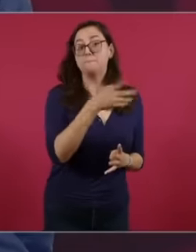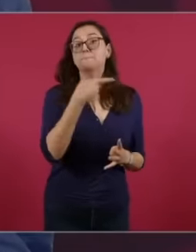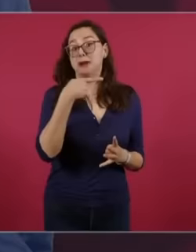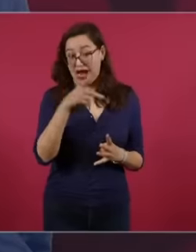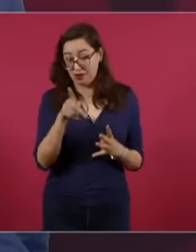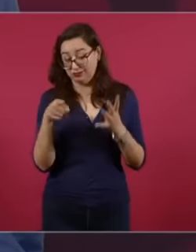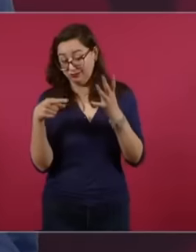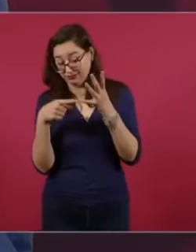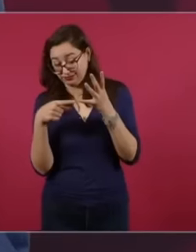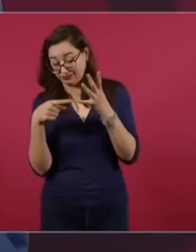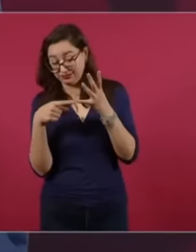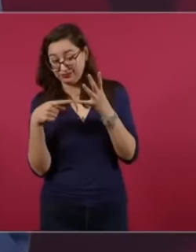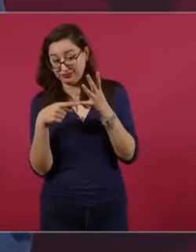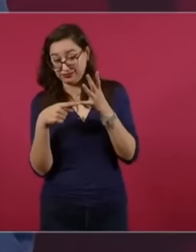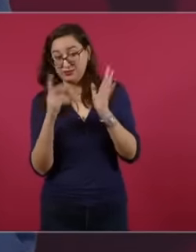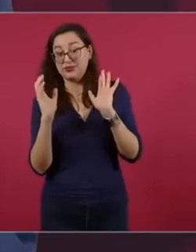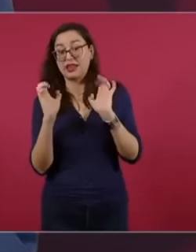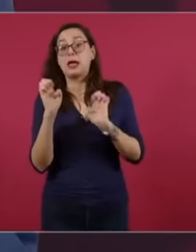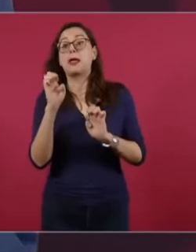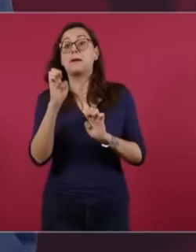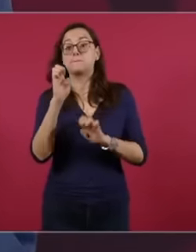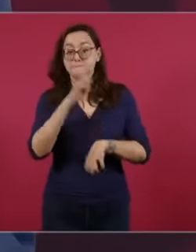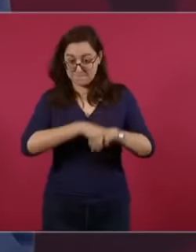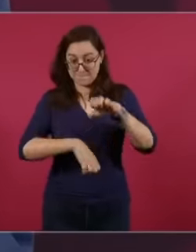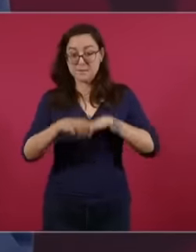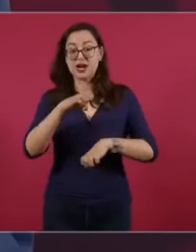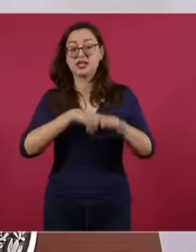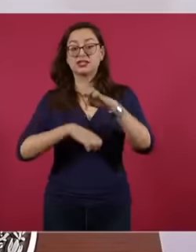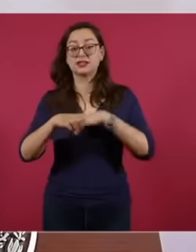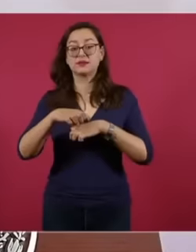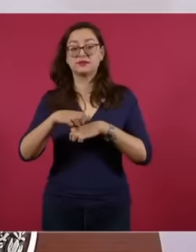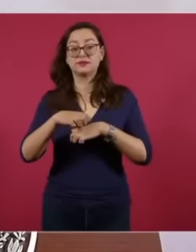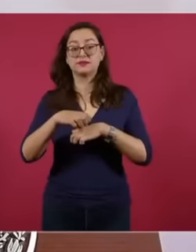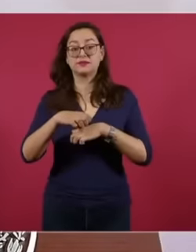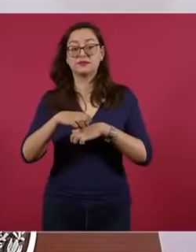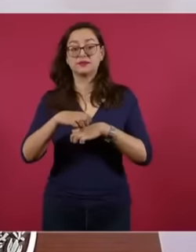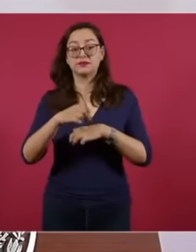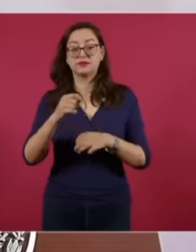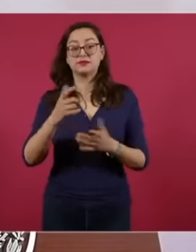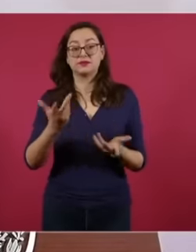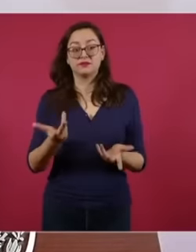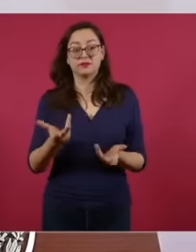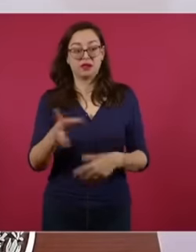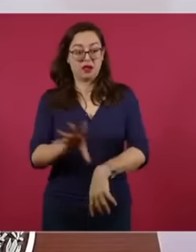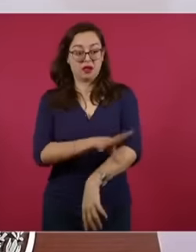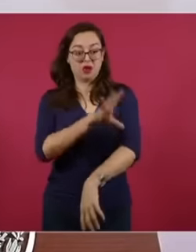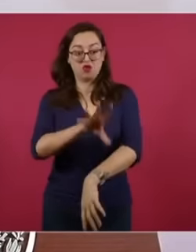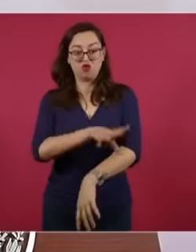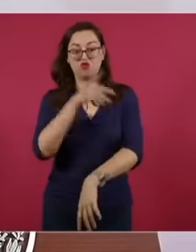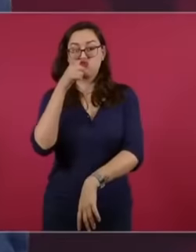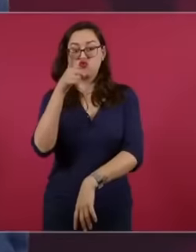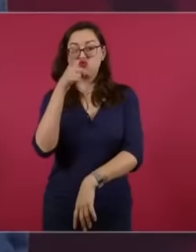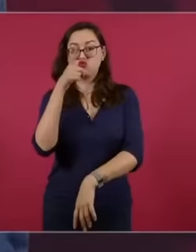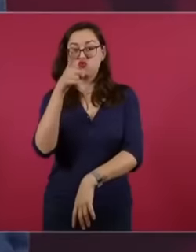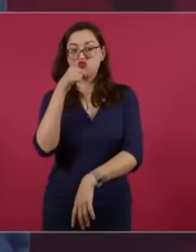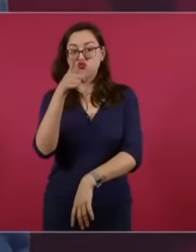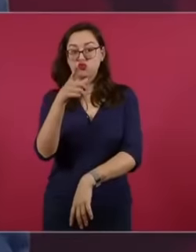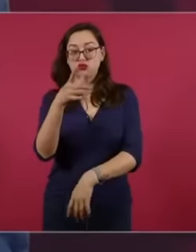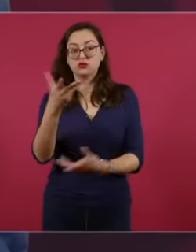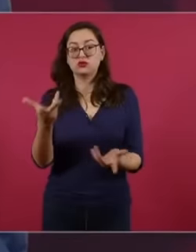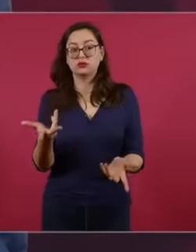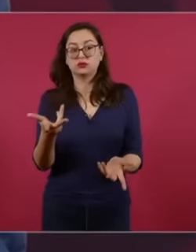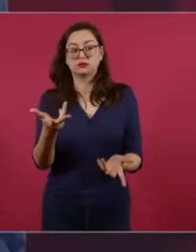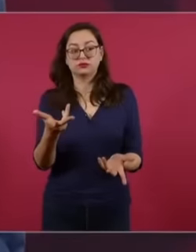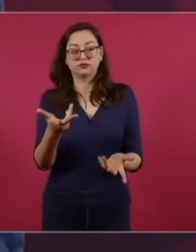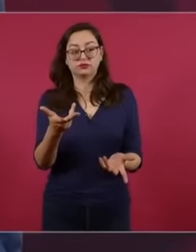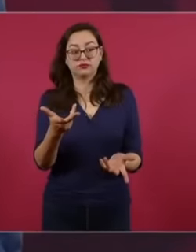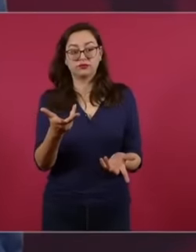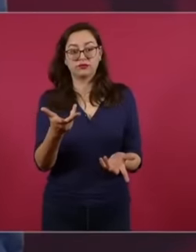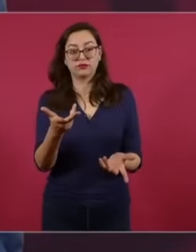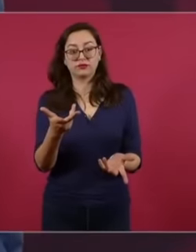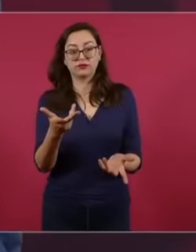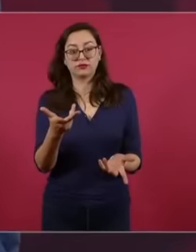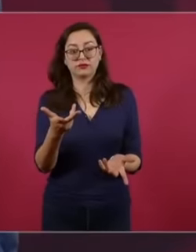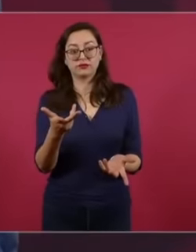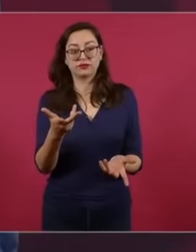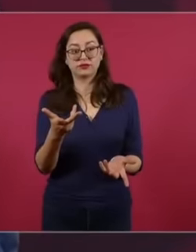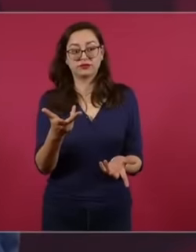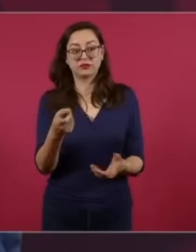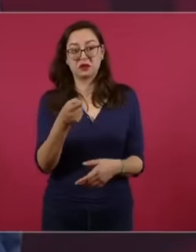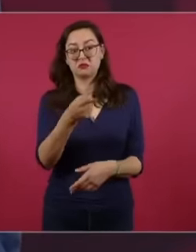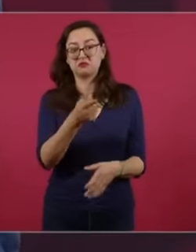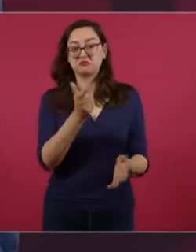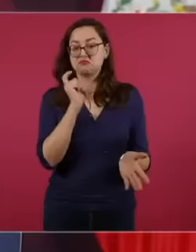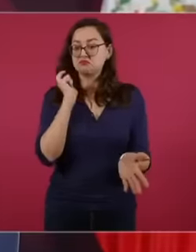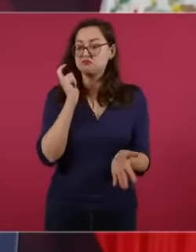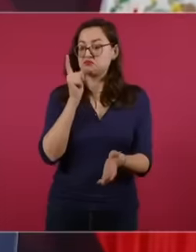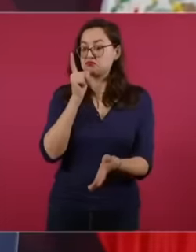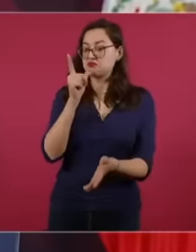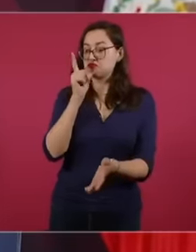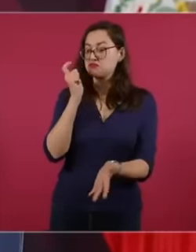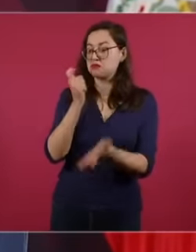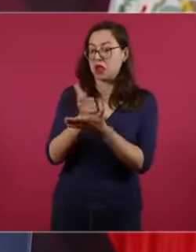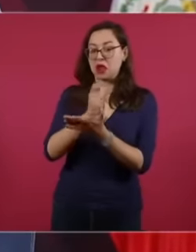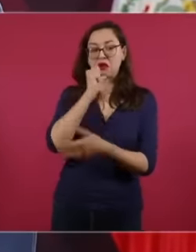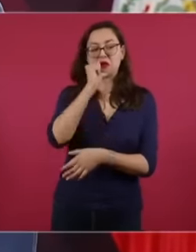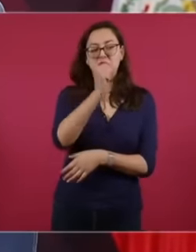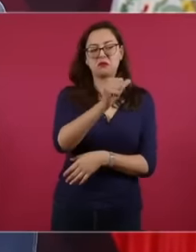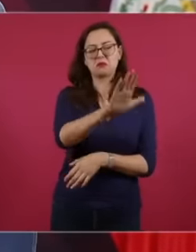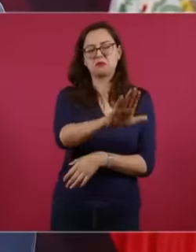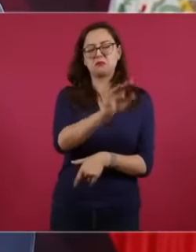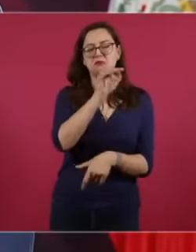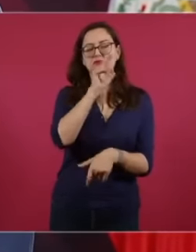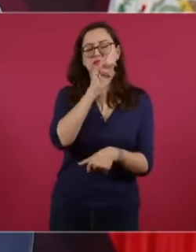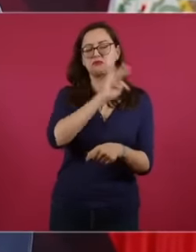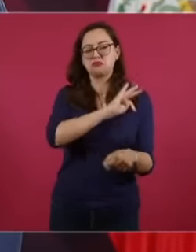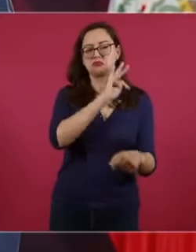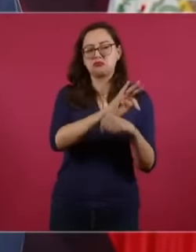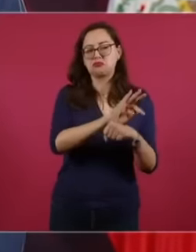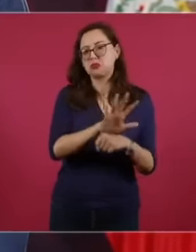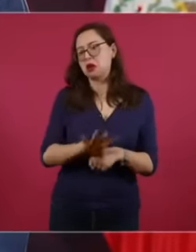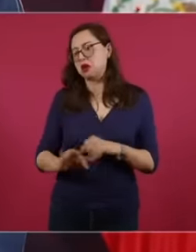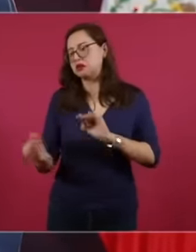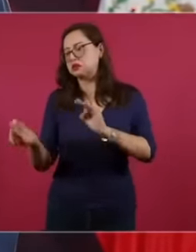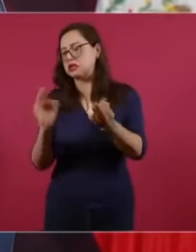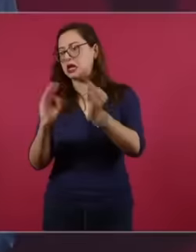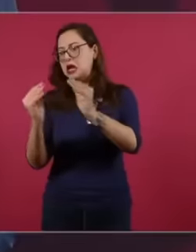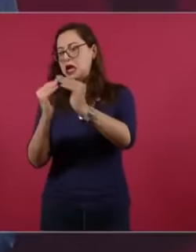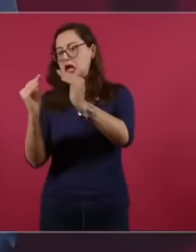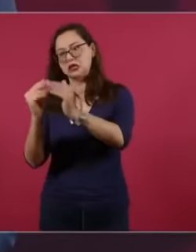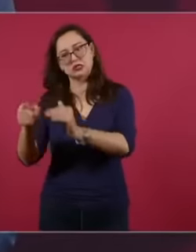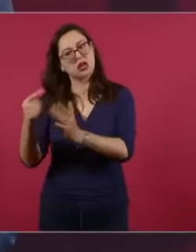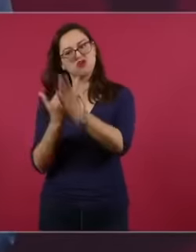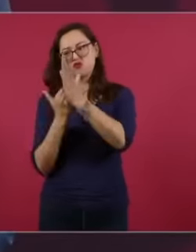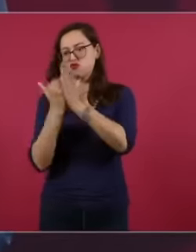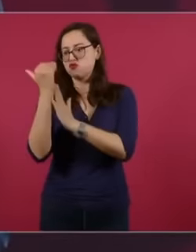electric companies so that people are charged more for electricity. I didn't tell them anymore, there are